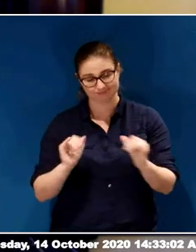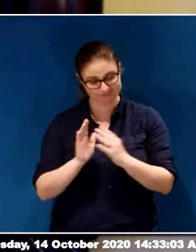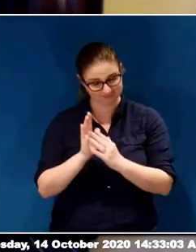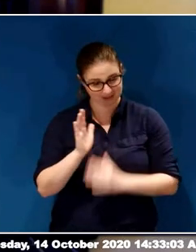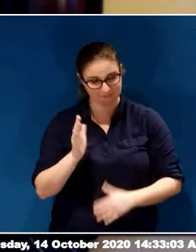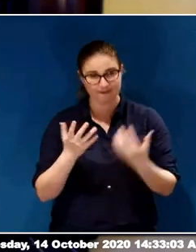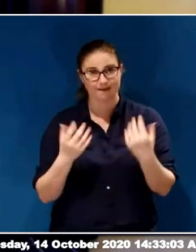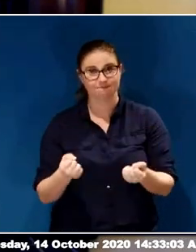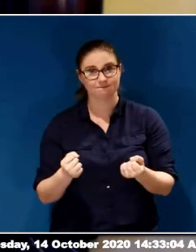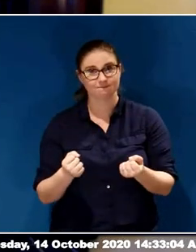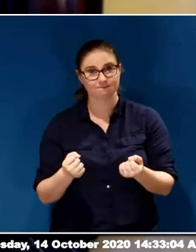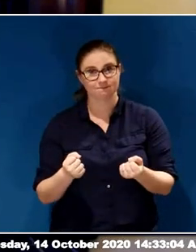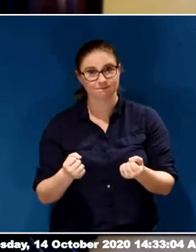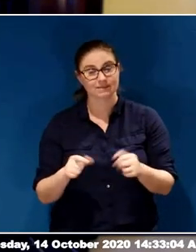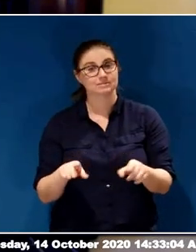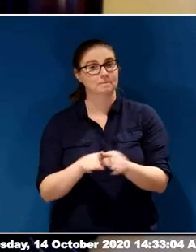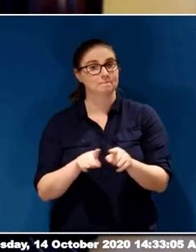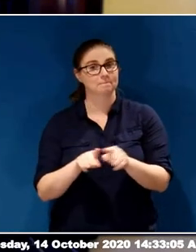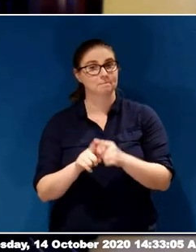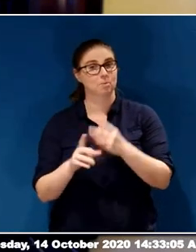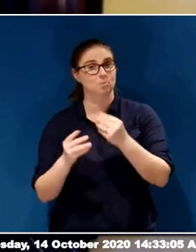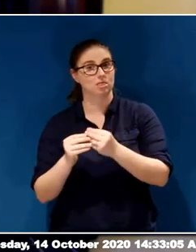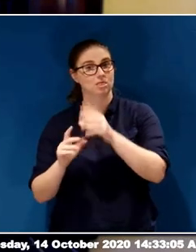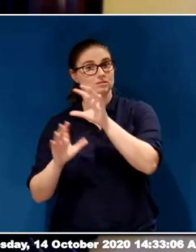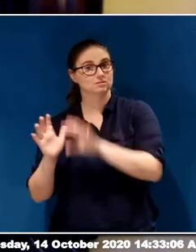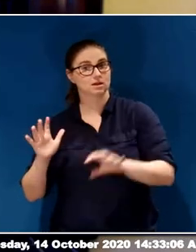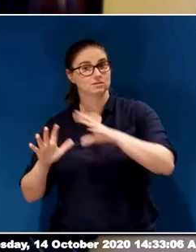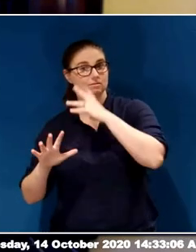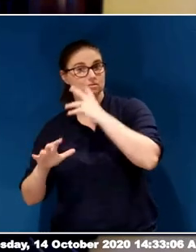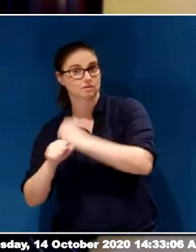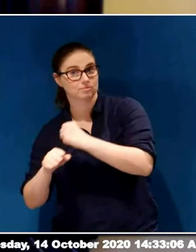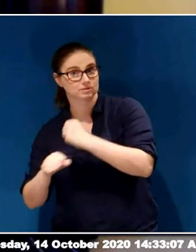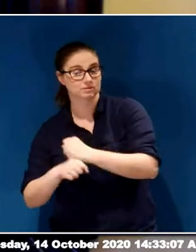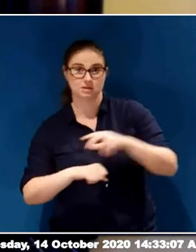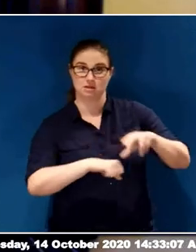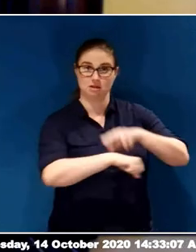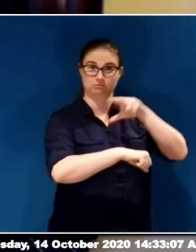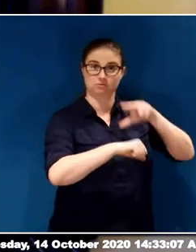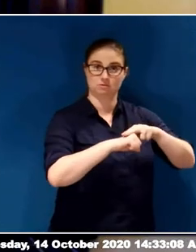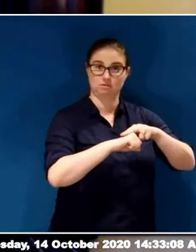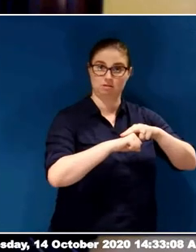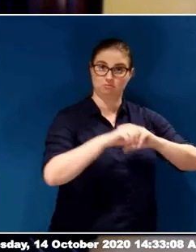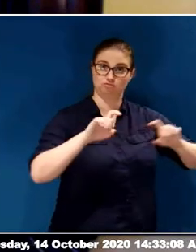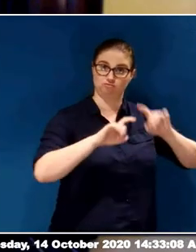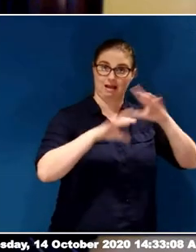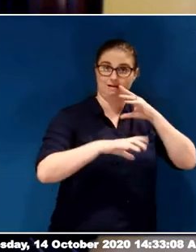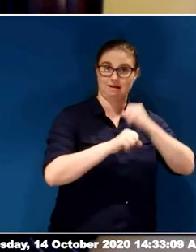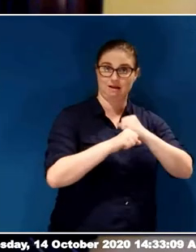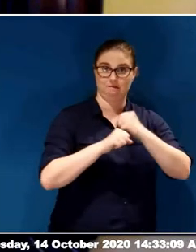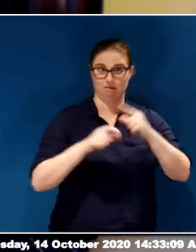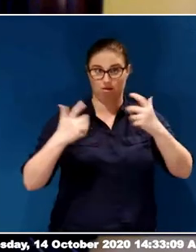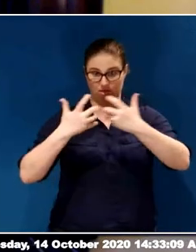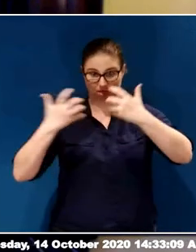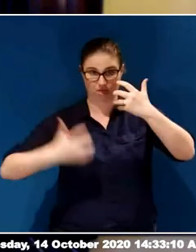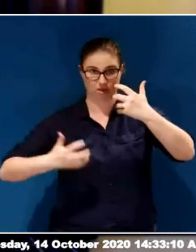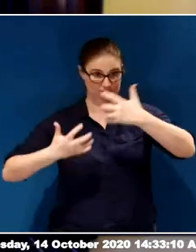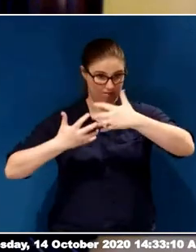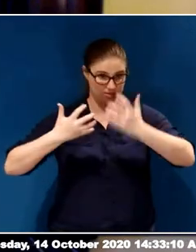States themselves, and between the sectors, means that there are gaps into which students can fall and never climb out.